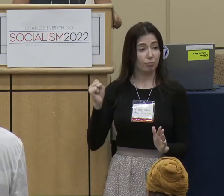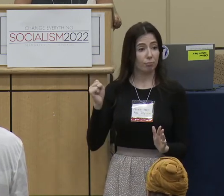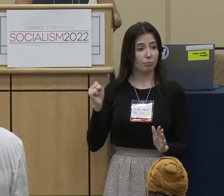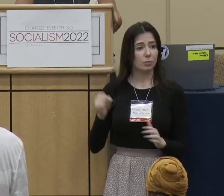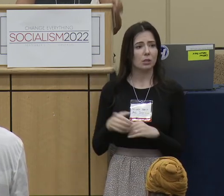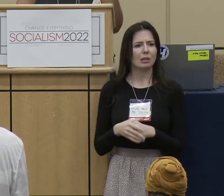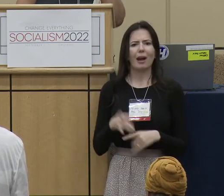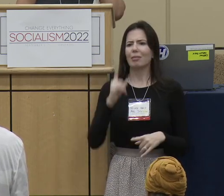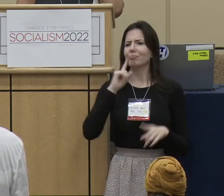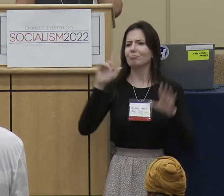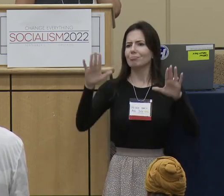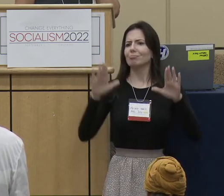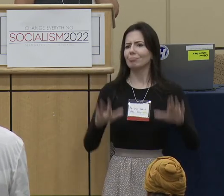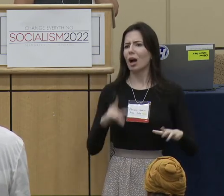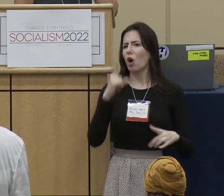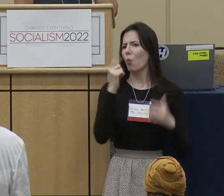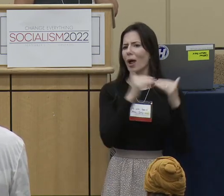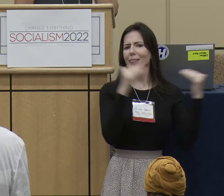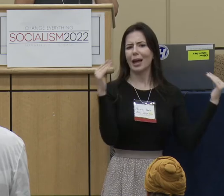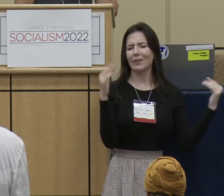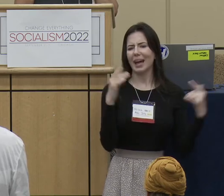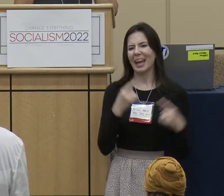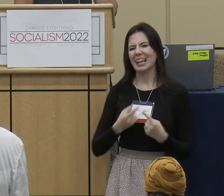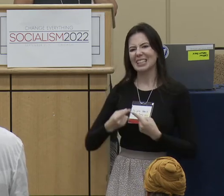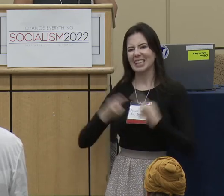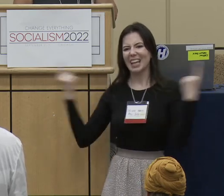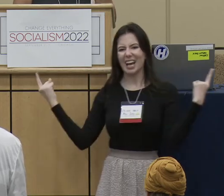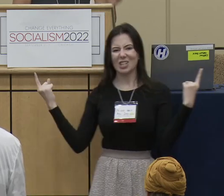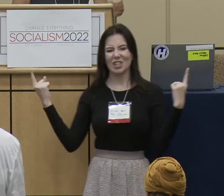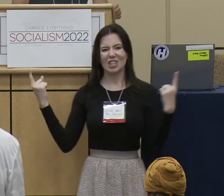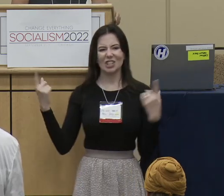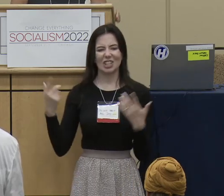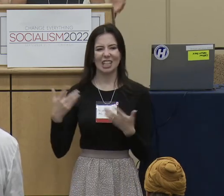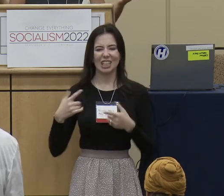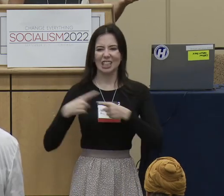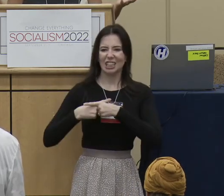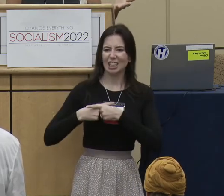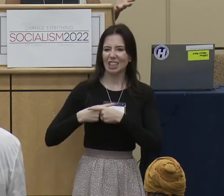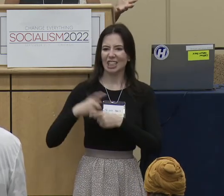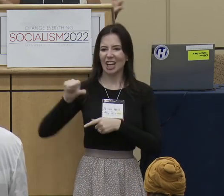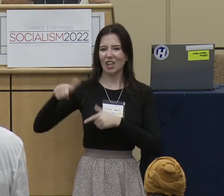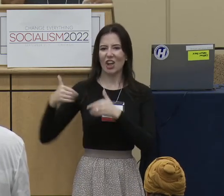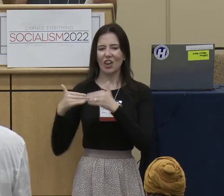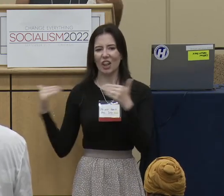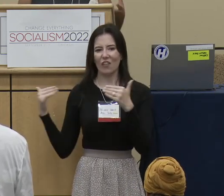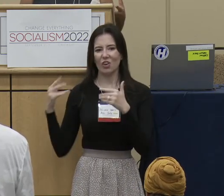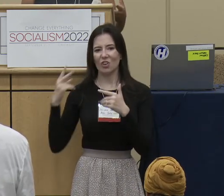this generation are paid workers. And that's, I think great on one level , and it's a contradiction and a tension on